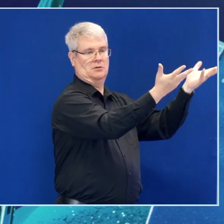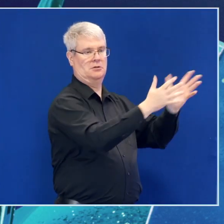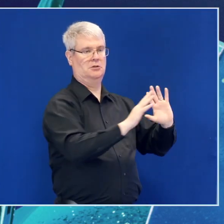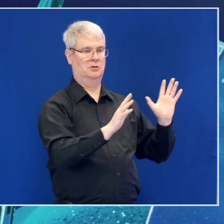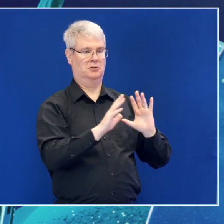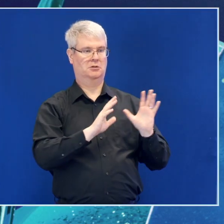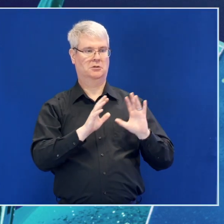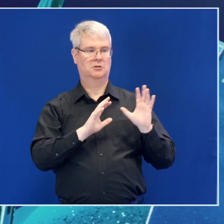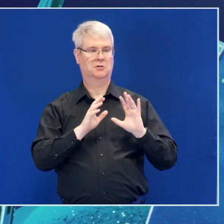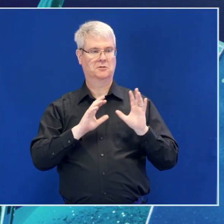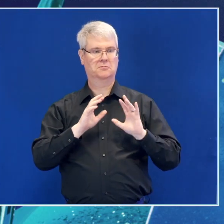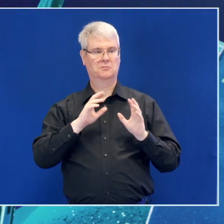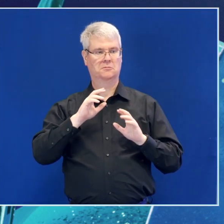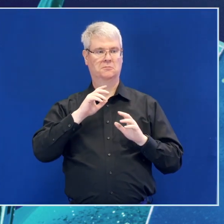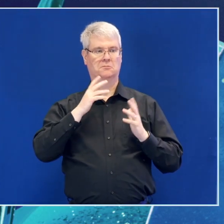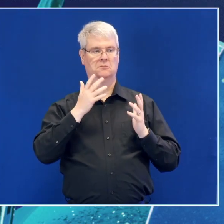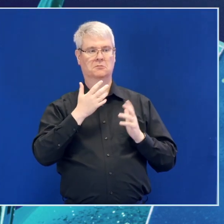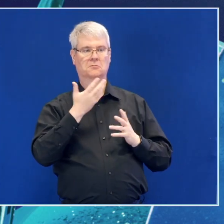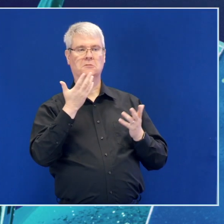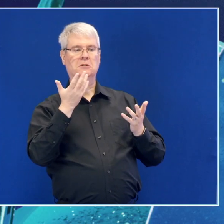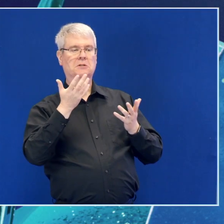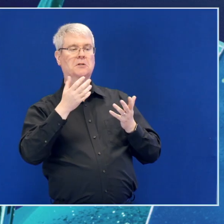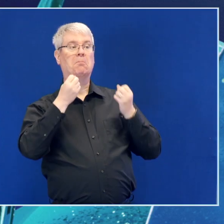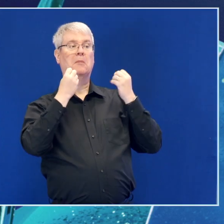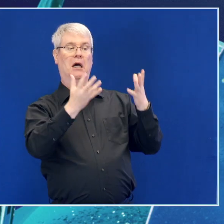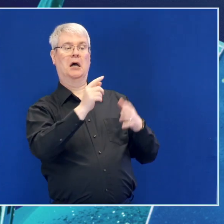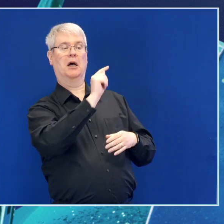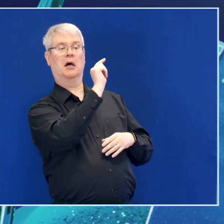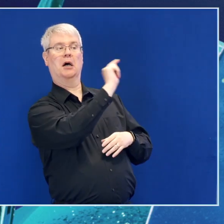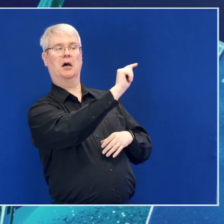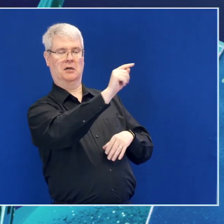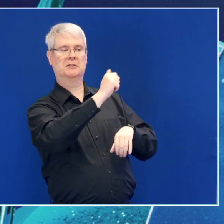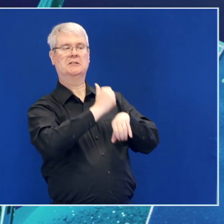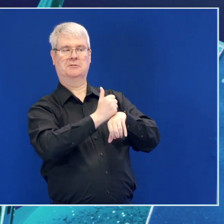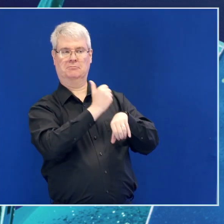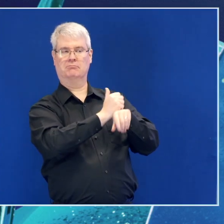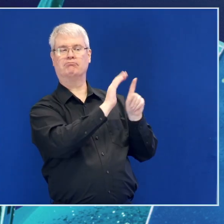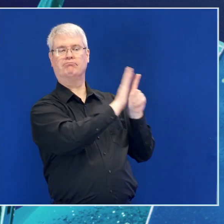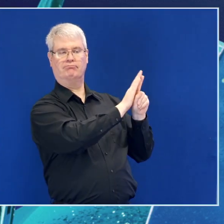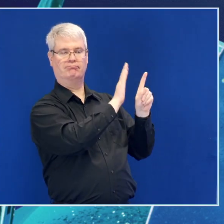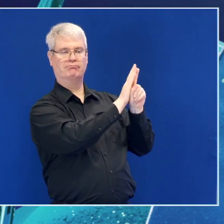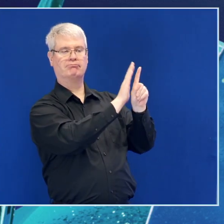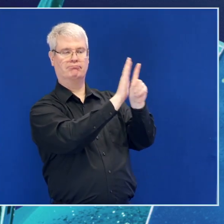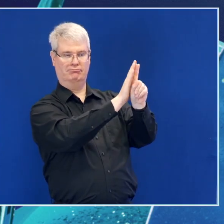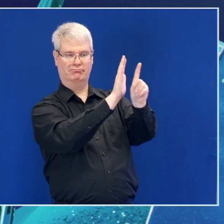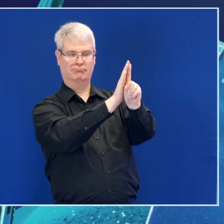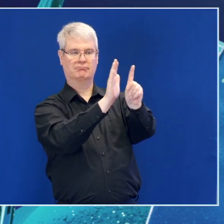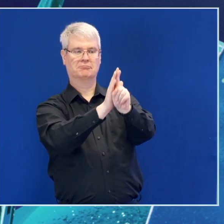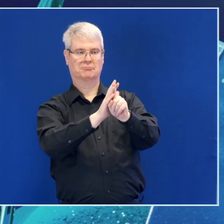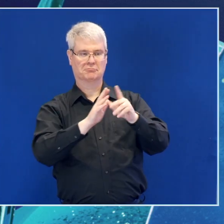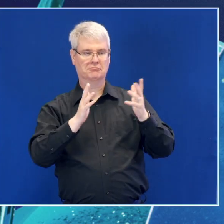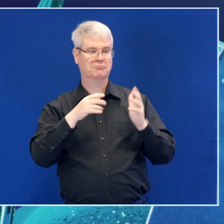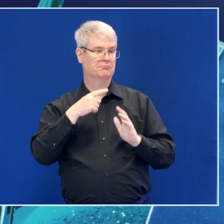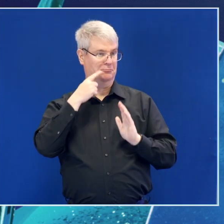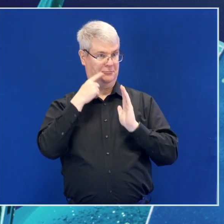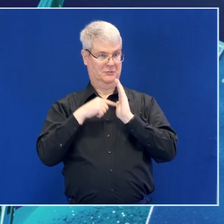that have built similar things for themselves. And it's designed to ingest raw meeting notes from a Teams intelligent recap.